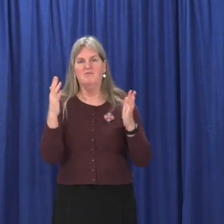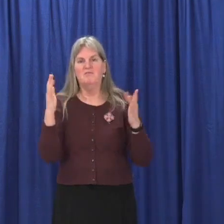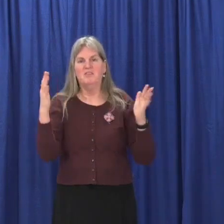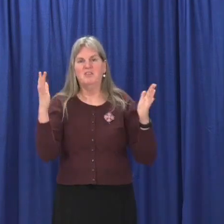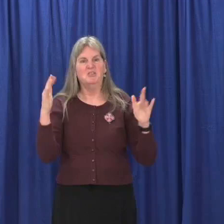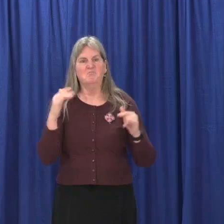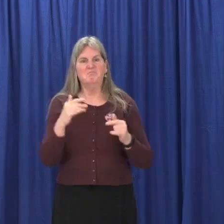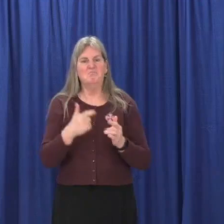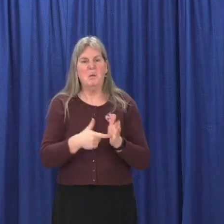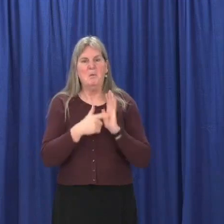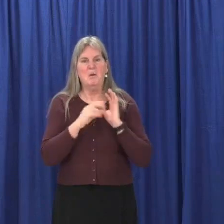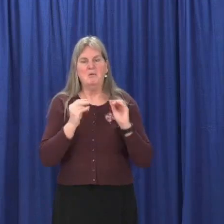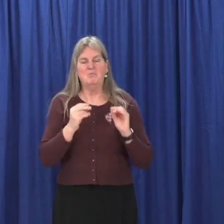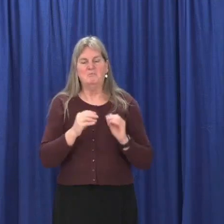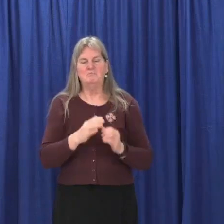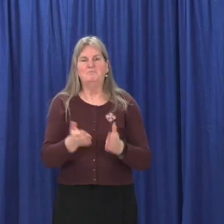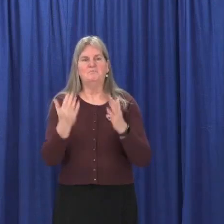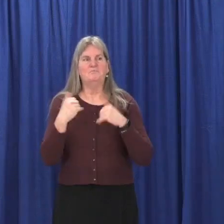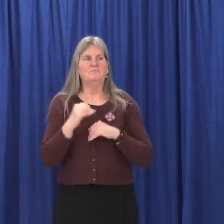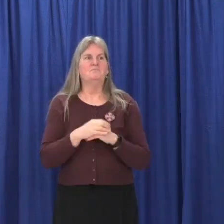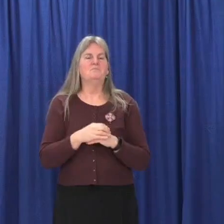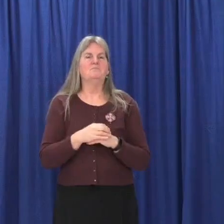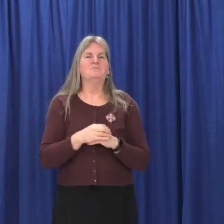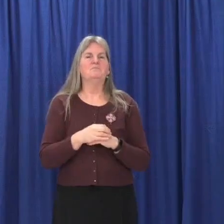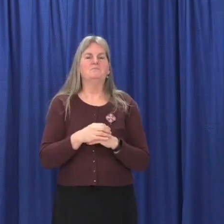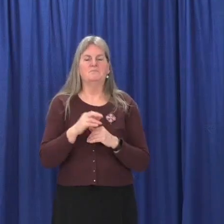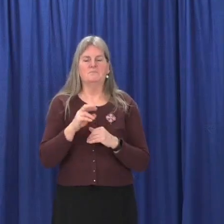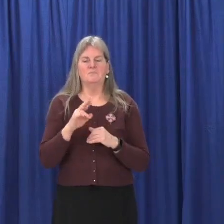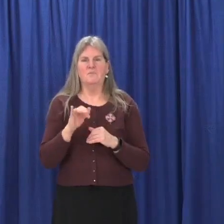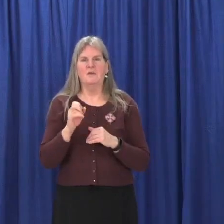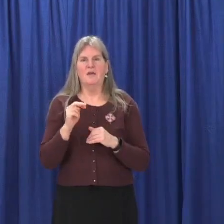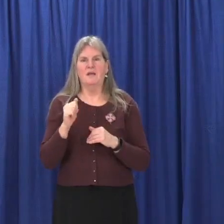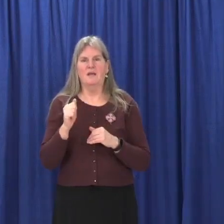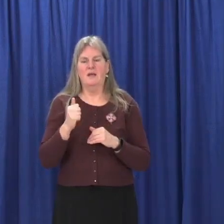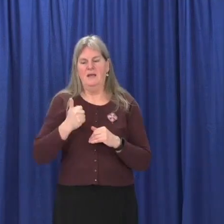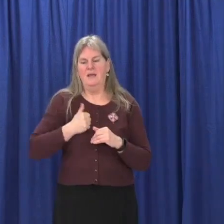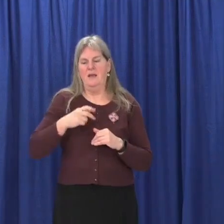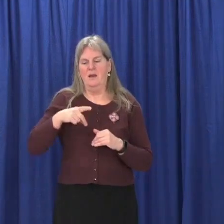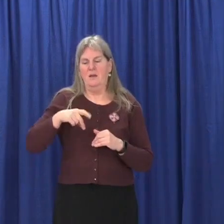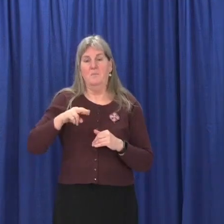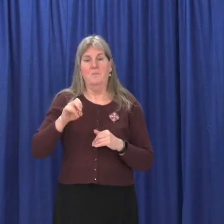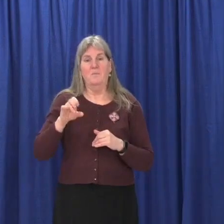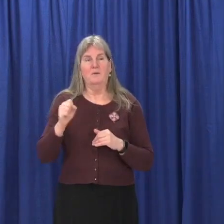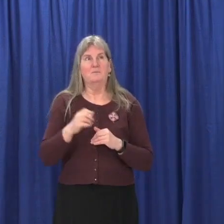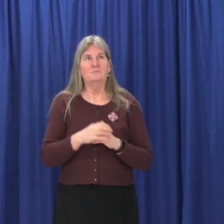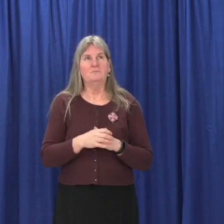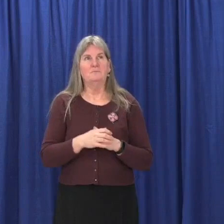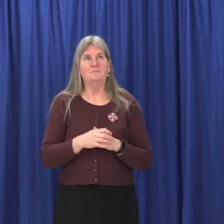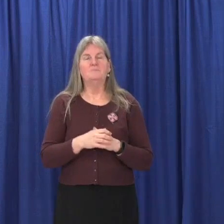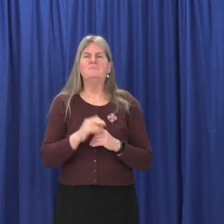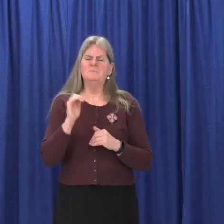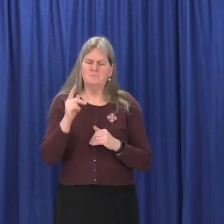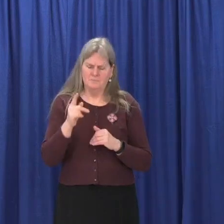Canadian Press. Great, thanks so much. With the lifting of these new restrictions, I'm wondering,